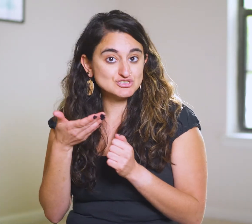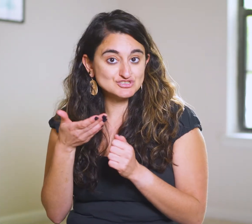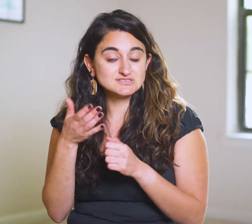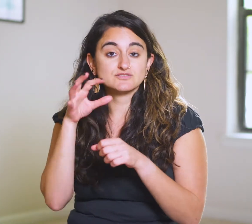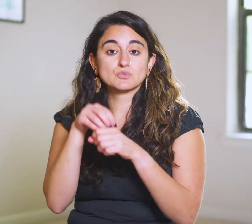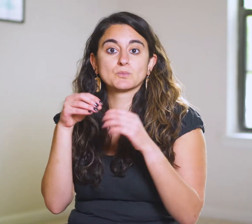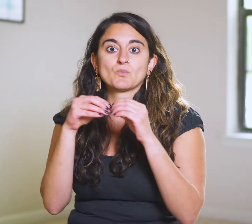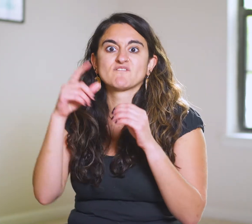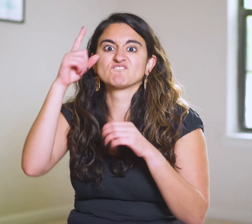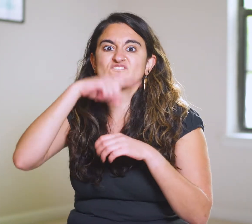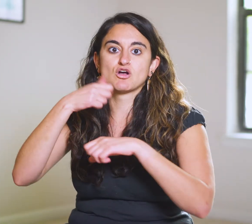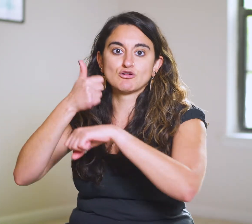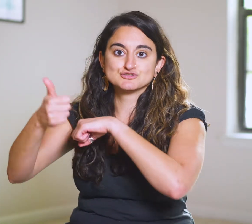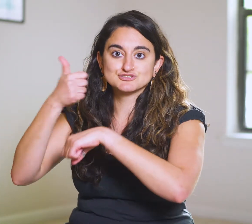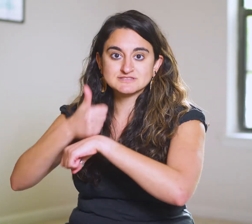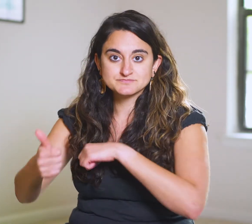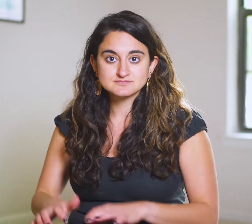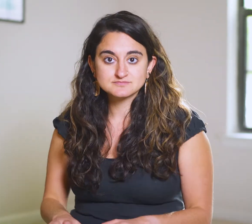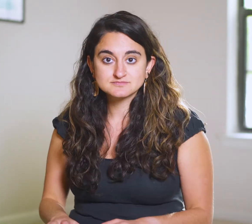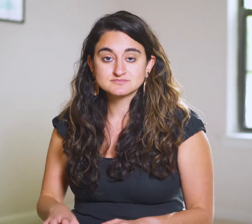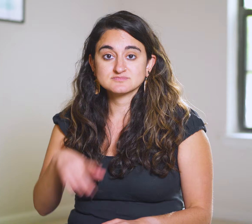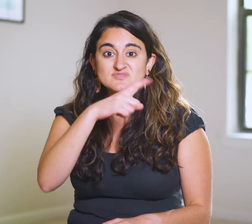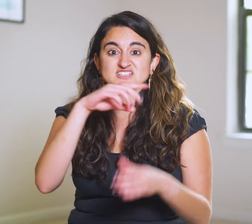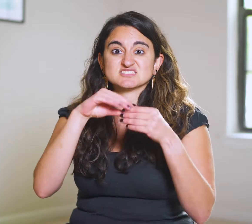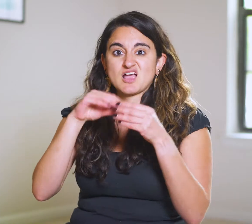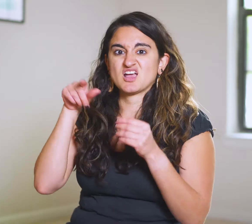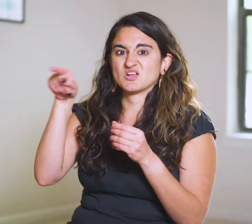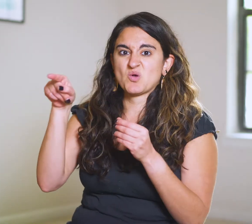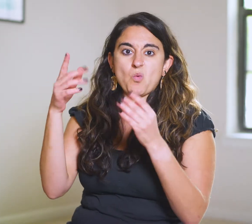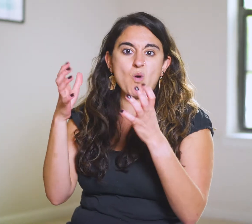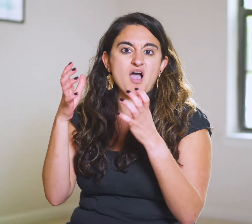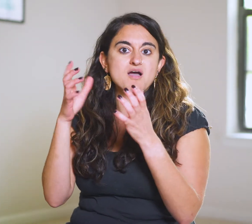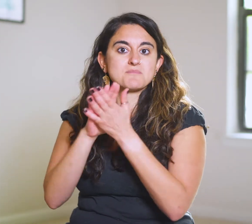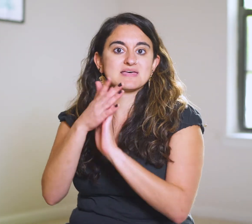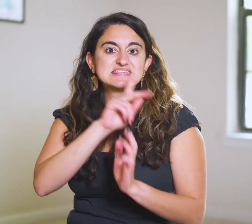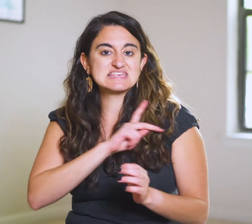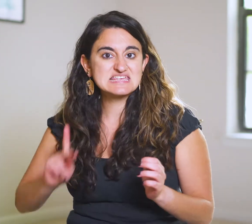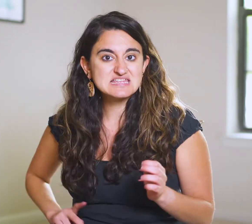that includes more false accusations. They say he wants to be king